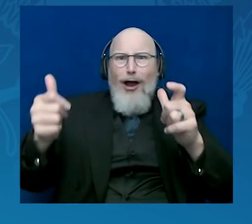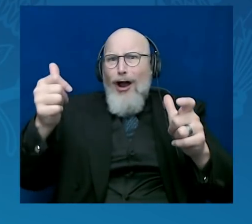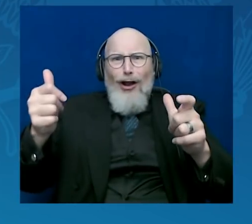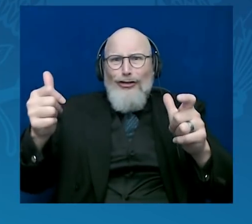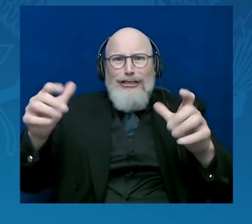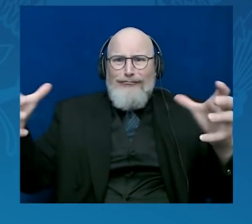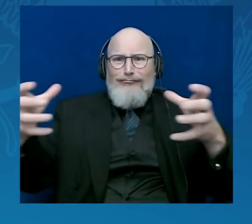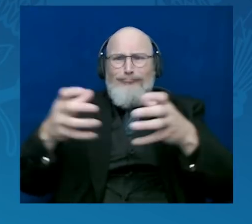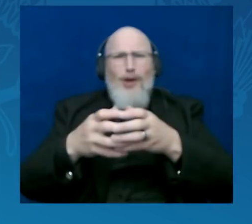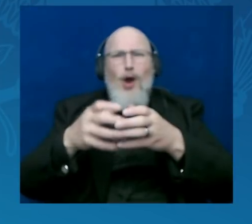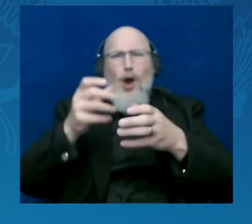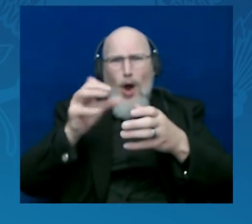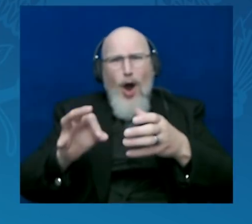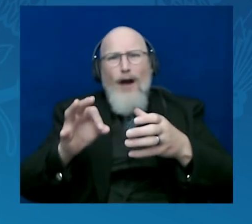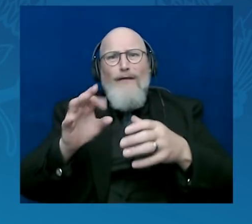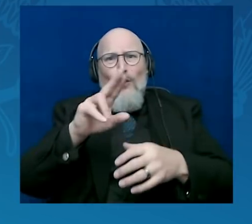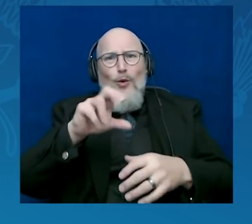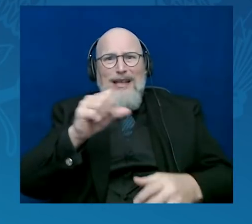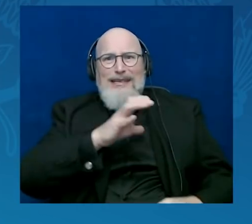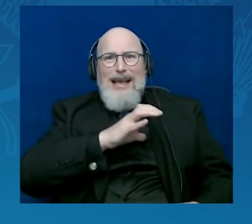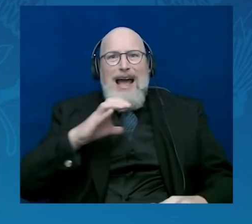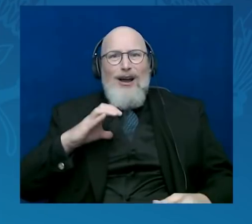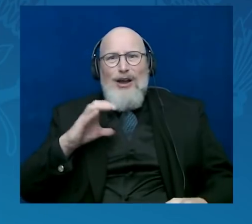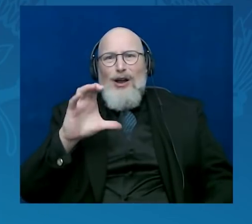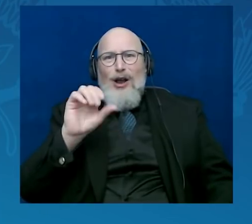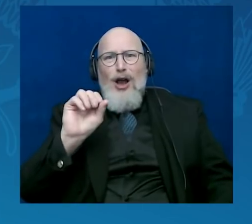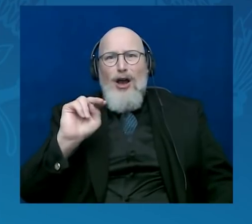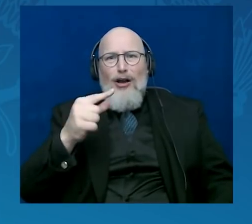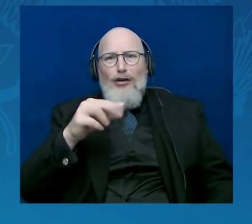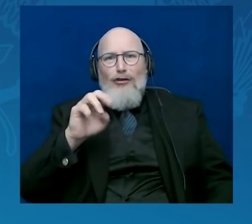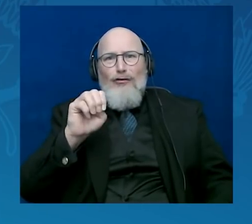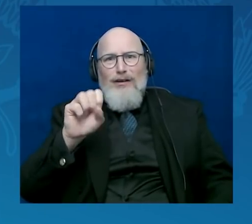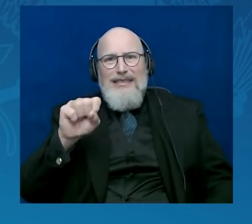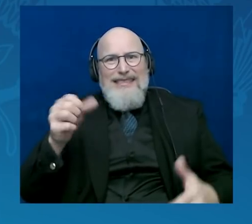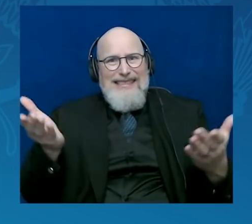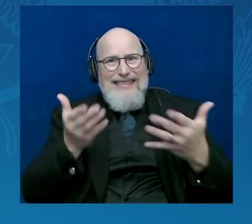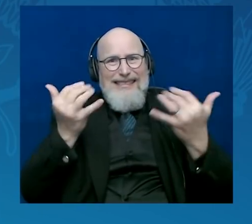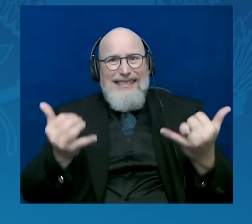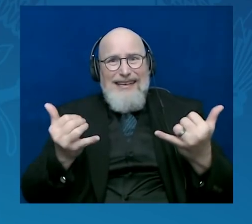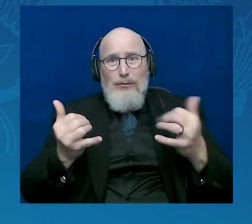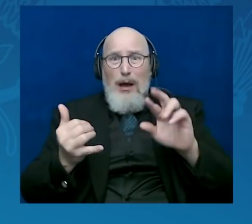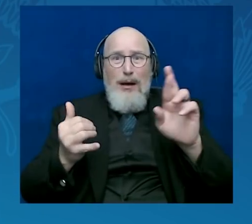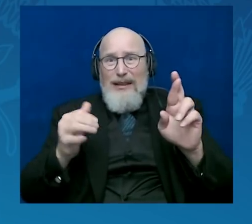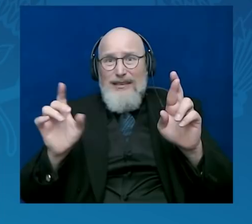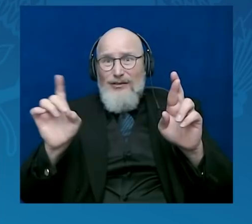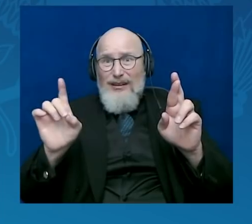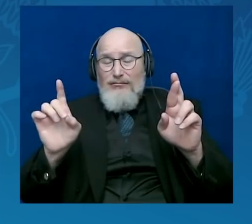Republicans and Democrats who, as I said earlier, you know, often don't agree on much, but agree on this.